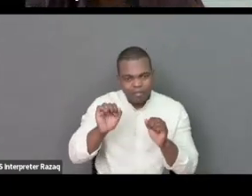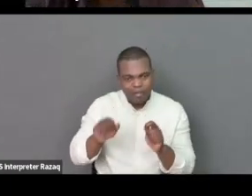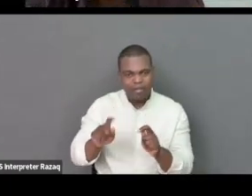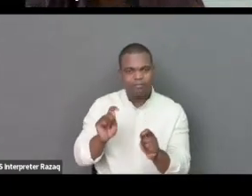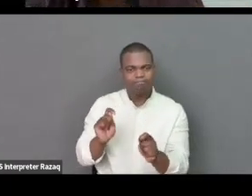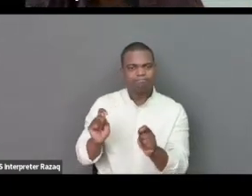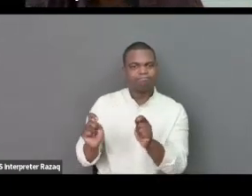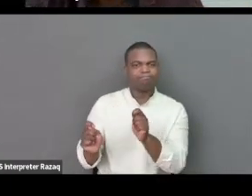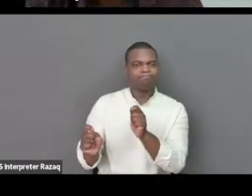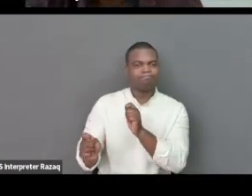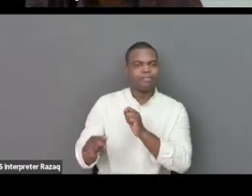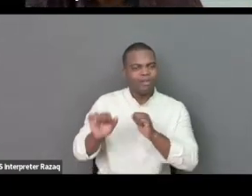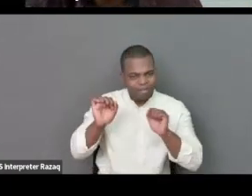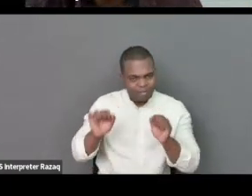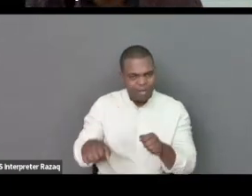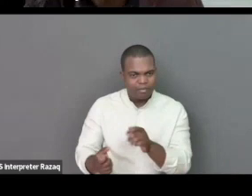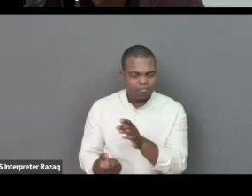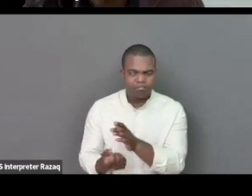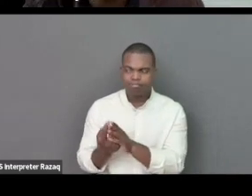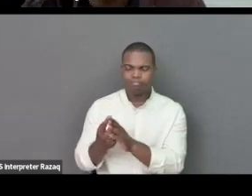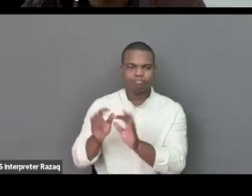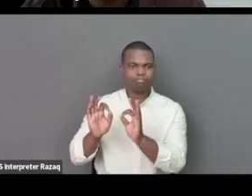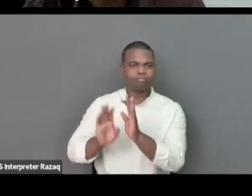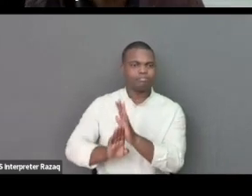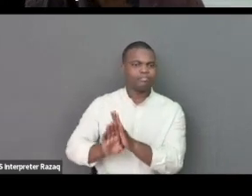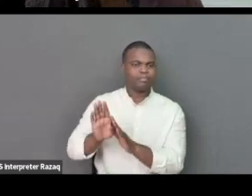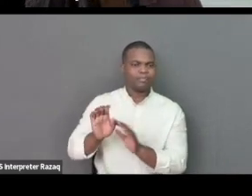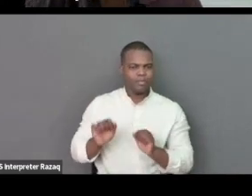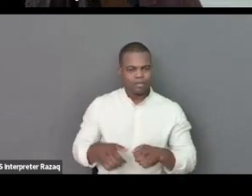So, we have the users with disabilities with a lot of knowledge